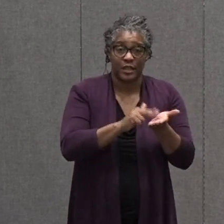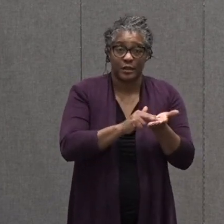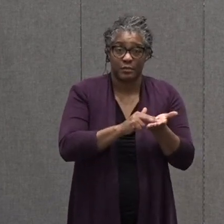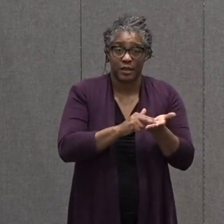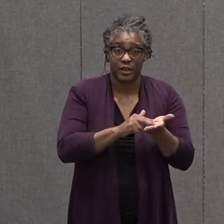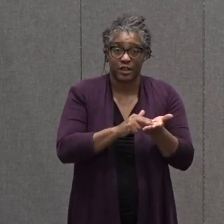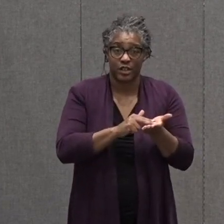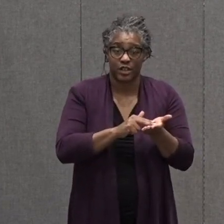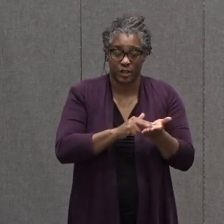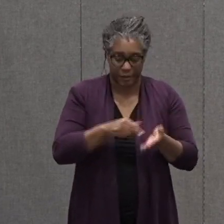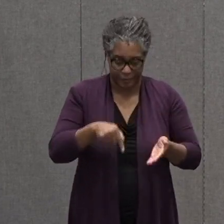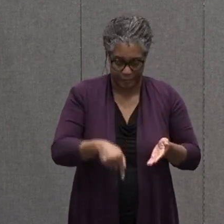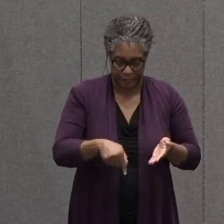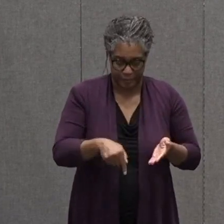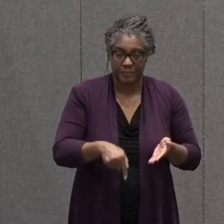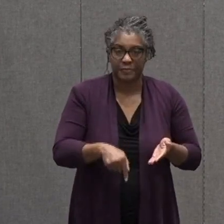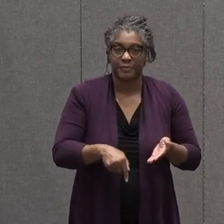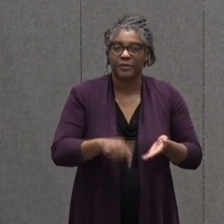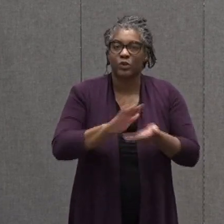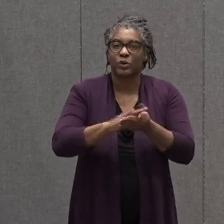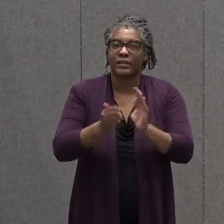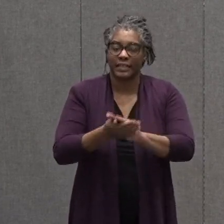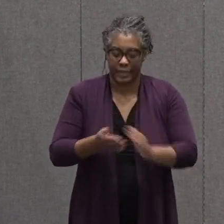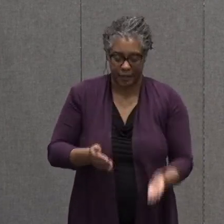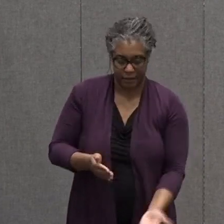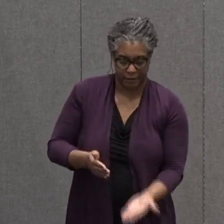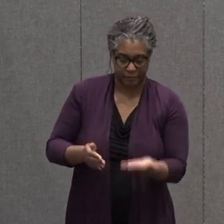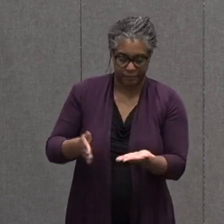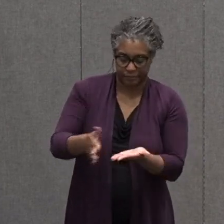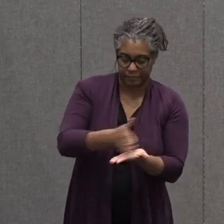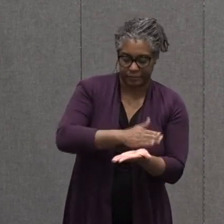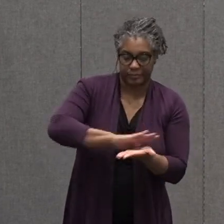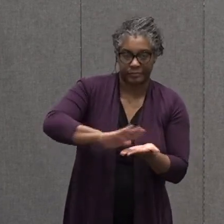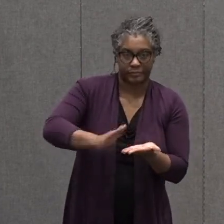Using the knife, I'm going to spread very carefully and slowly,